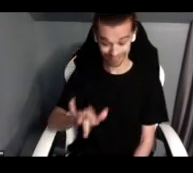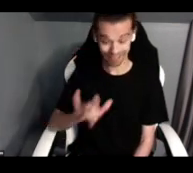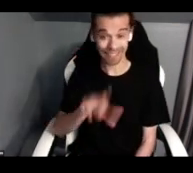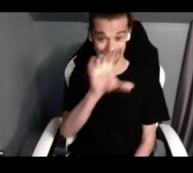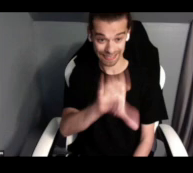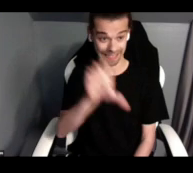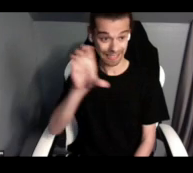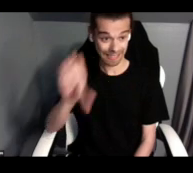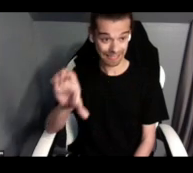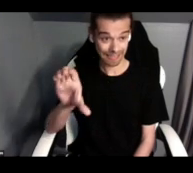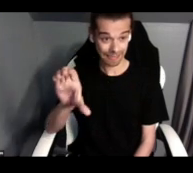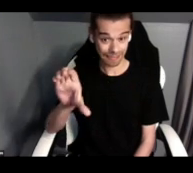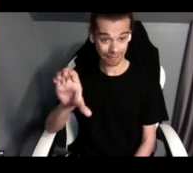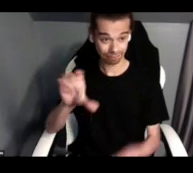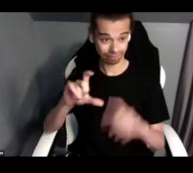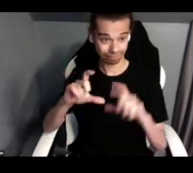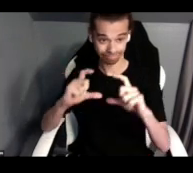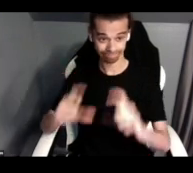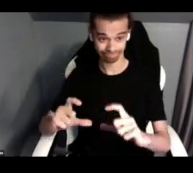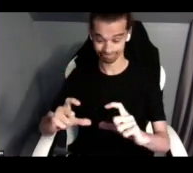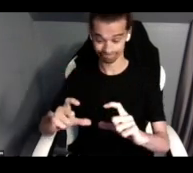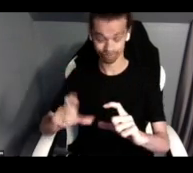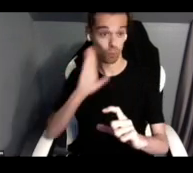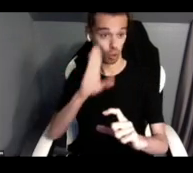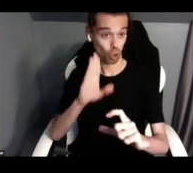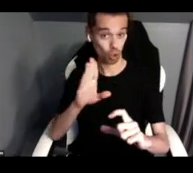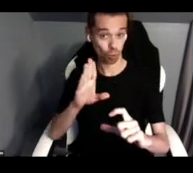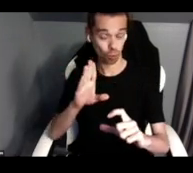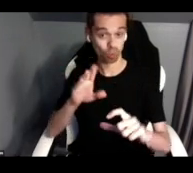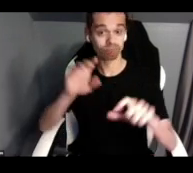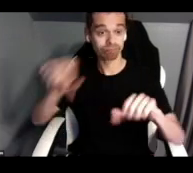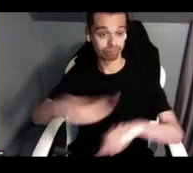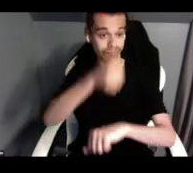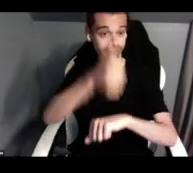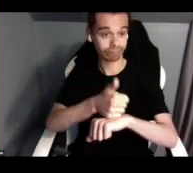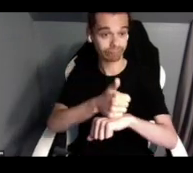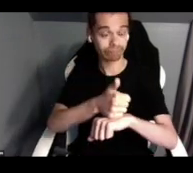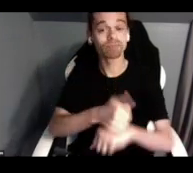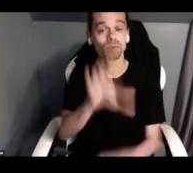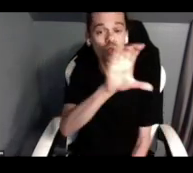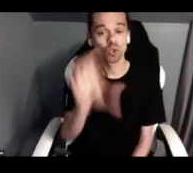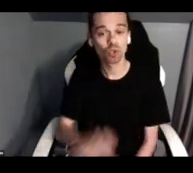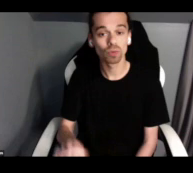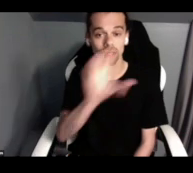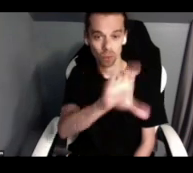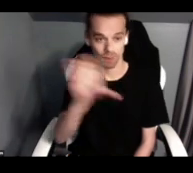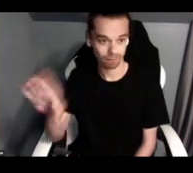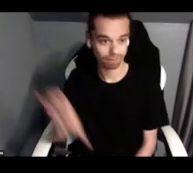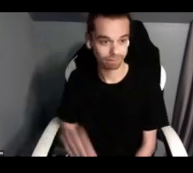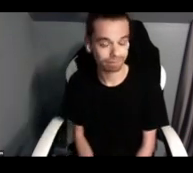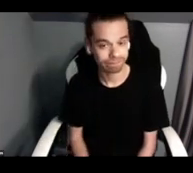you will enable Zoom closedcaptions. Both of these icons are